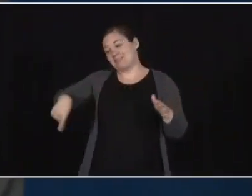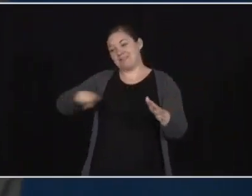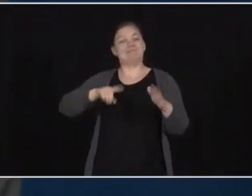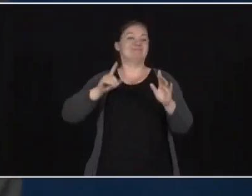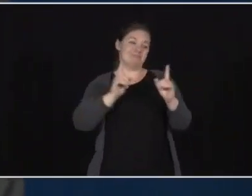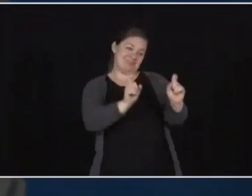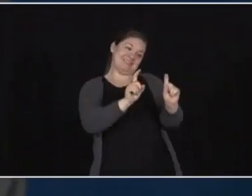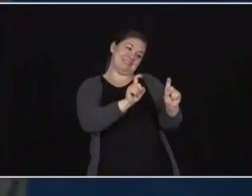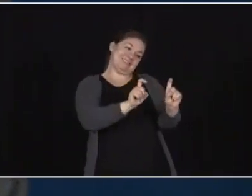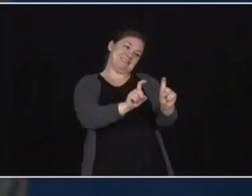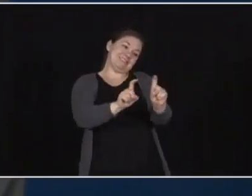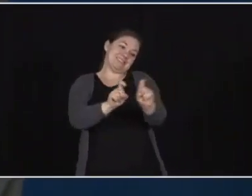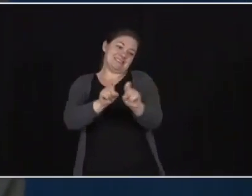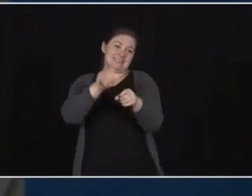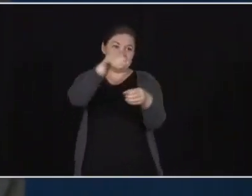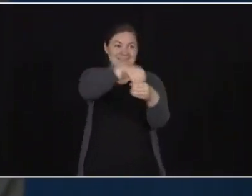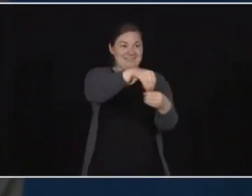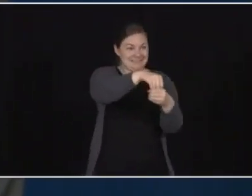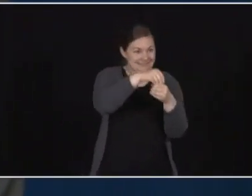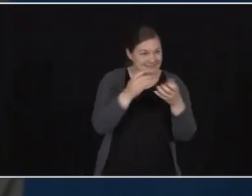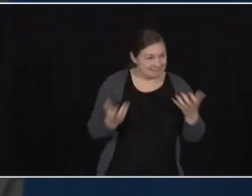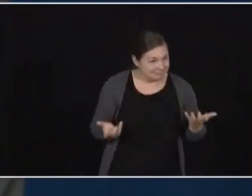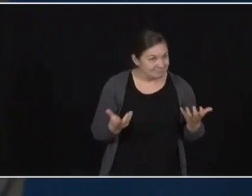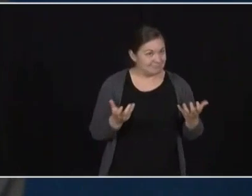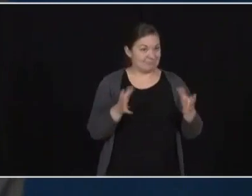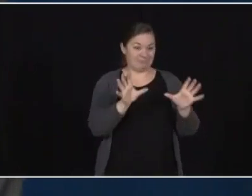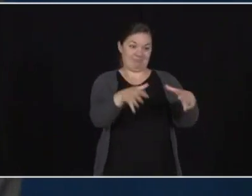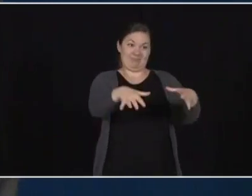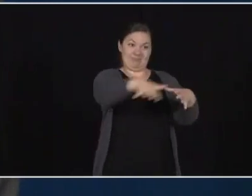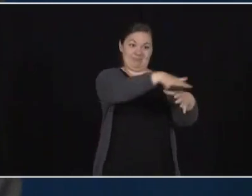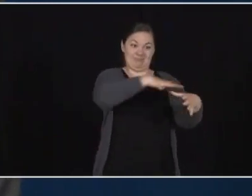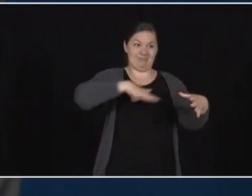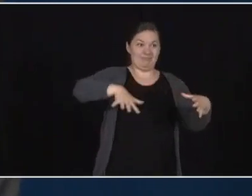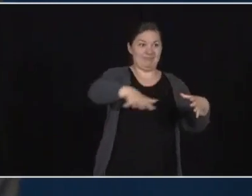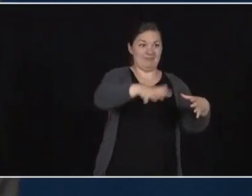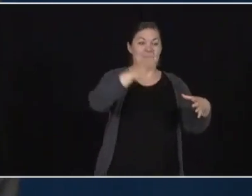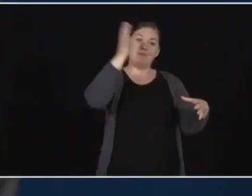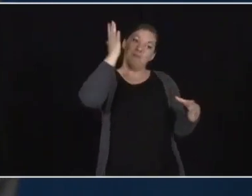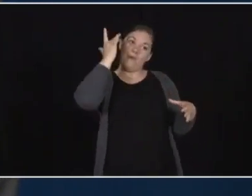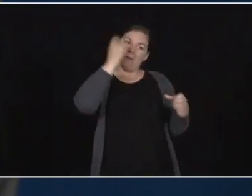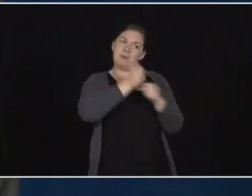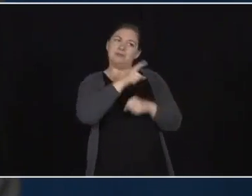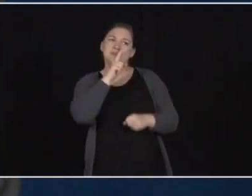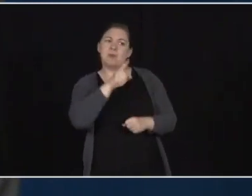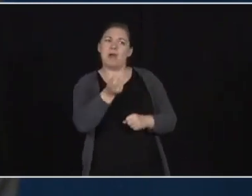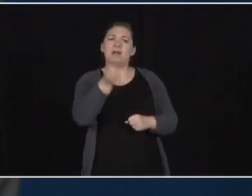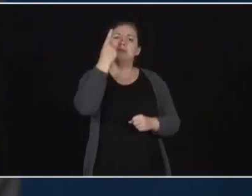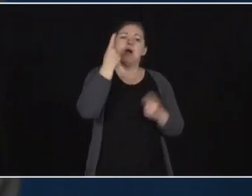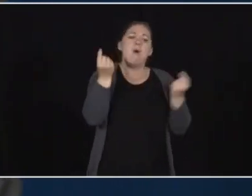have an opportunity to be tested. And we will be testing that workforce to try to